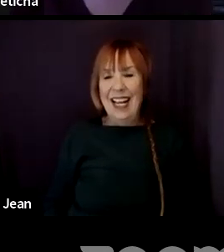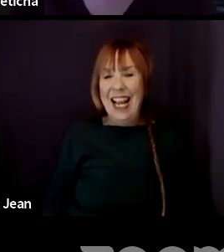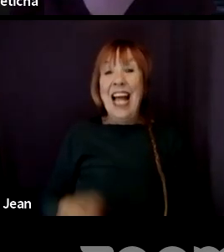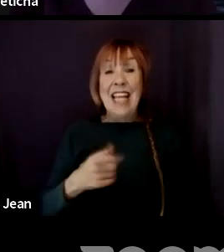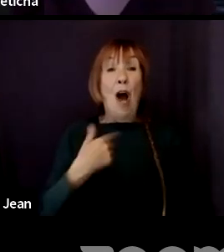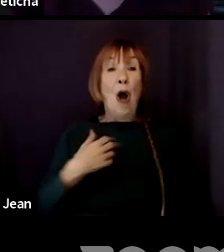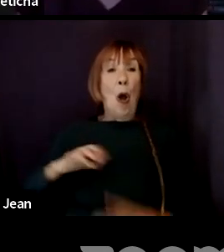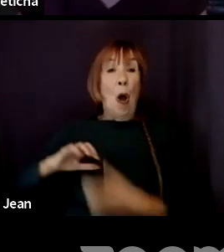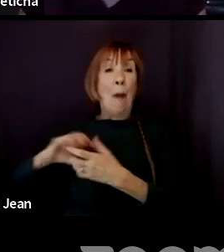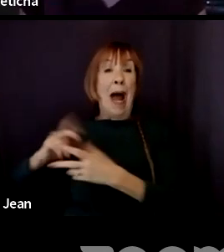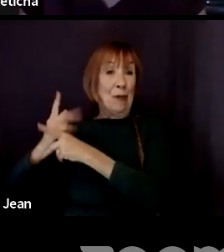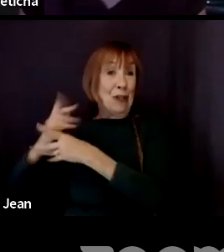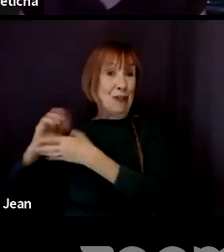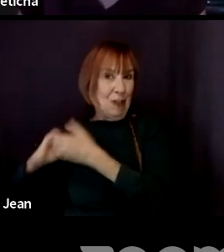But this script is about the riot.